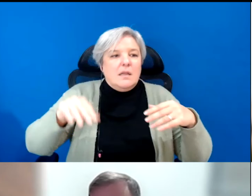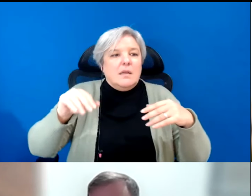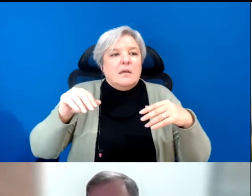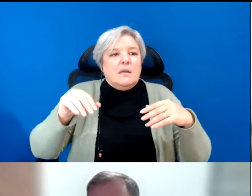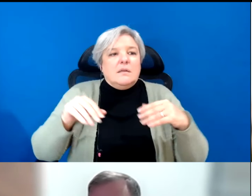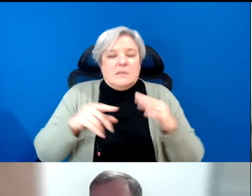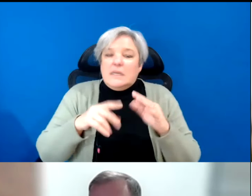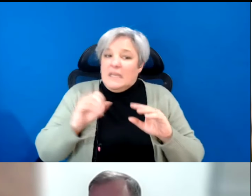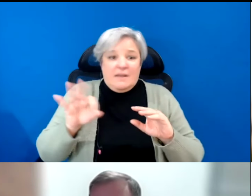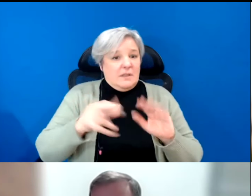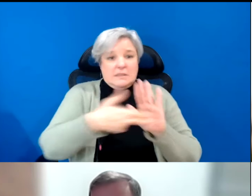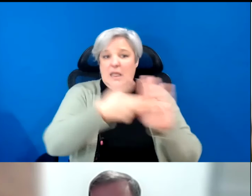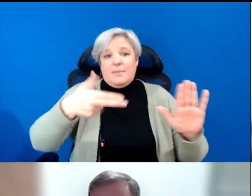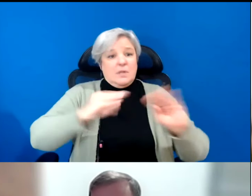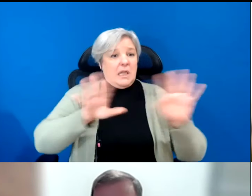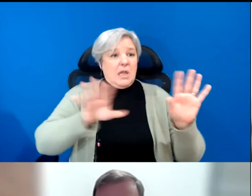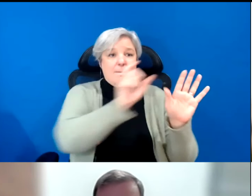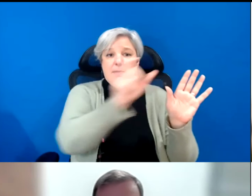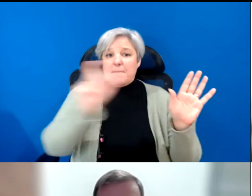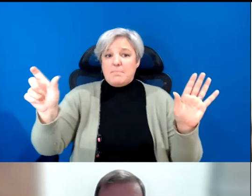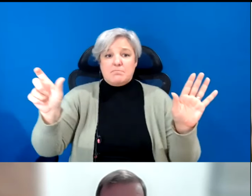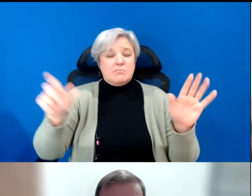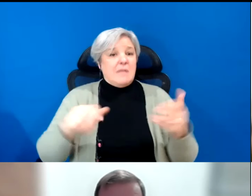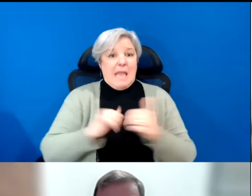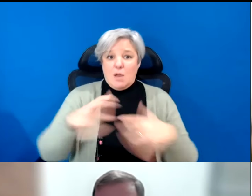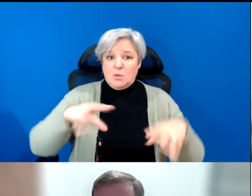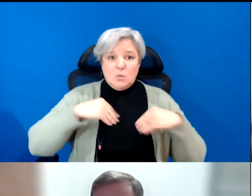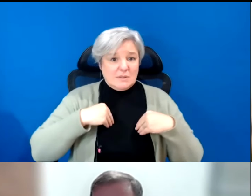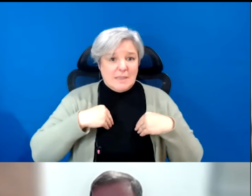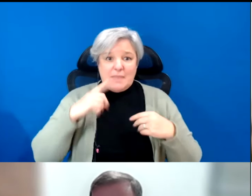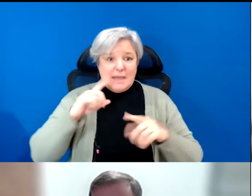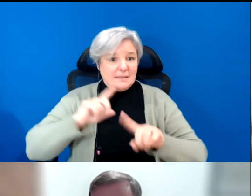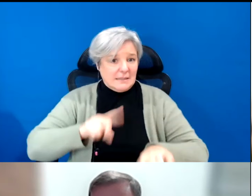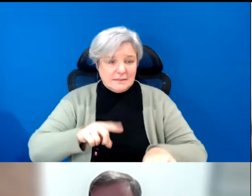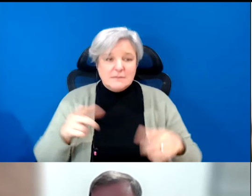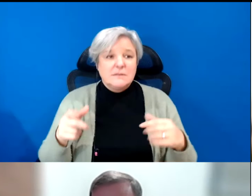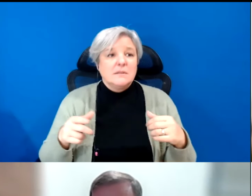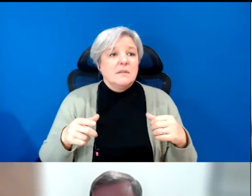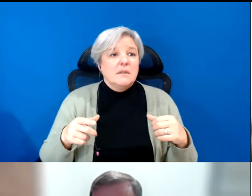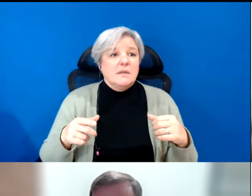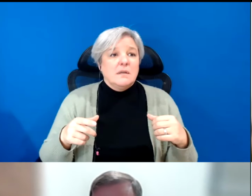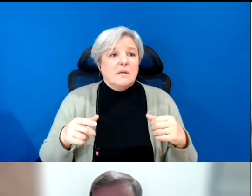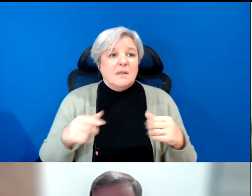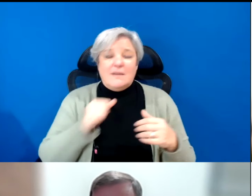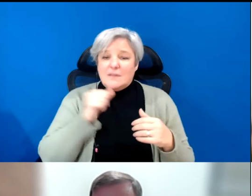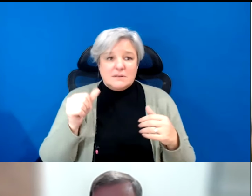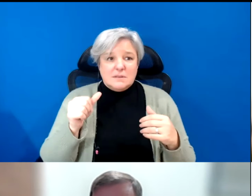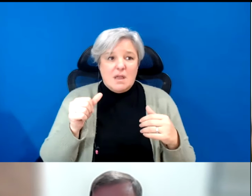so long as it's labeled on how you took it, if you know as long as it's not clearly for us to see, okay.